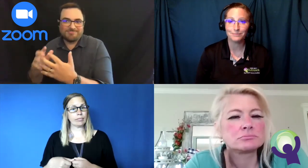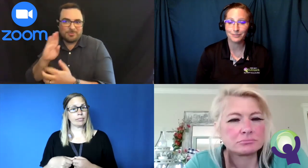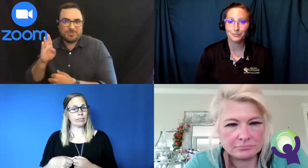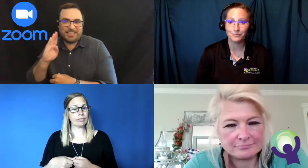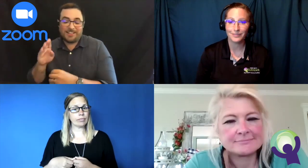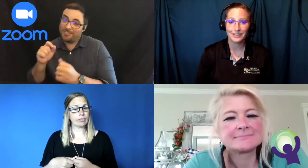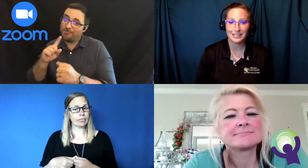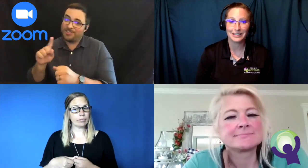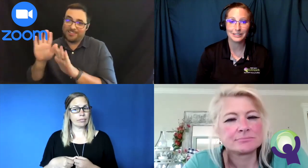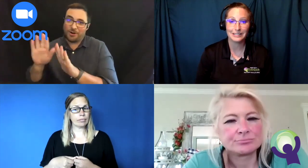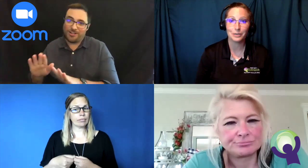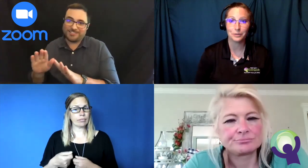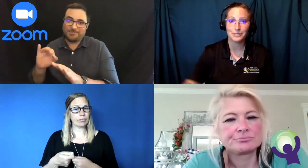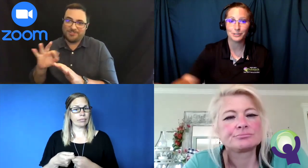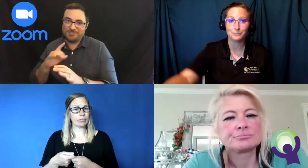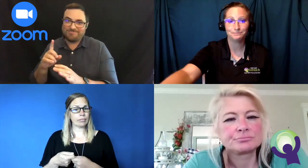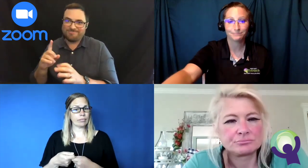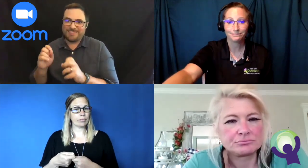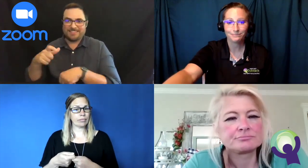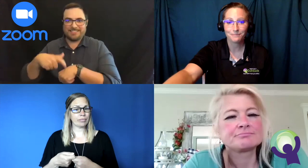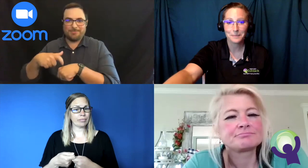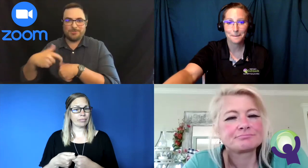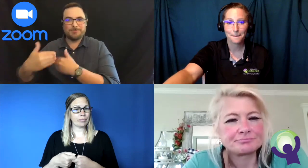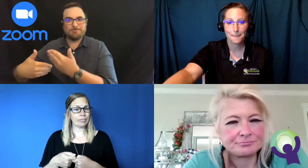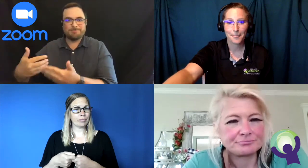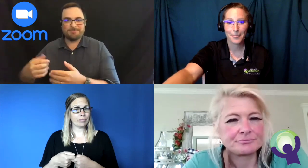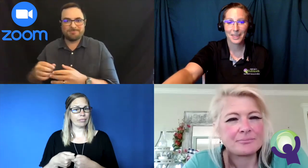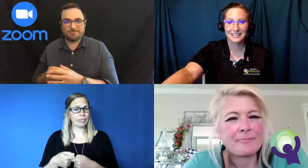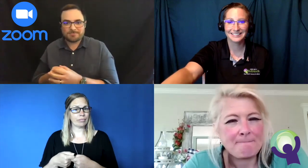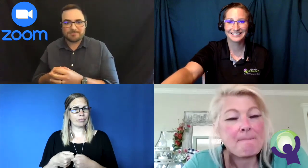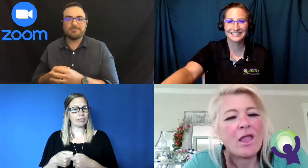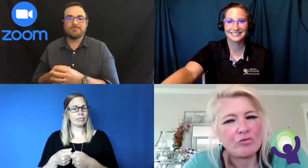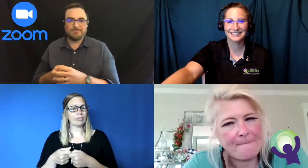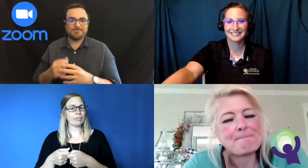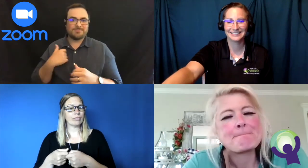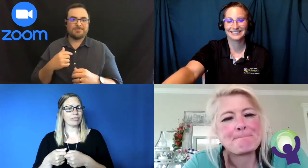if you get to get to know them too. Heidi: I think that is the perfect way to